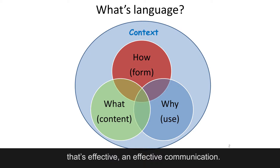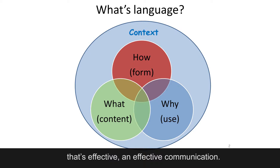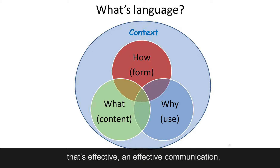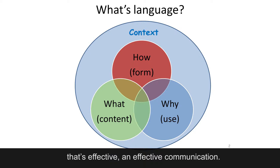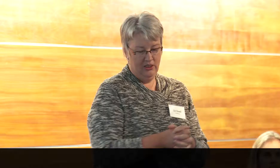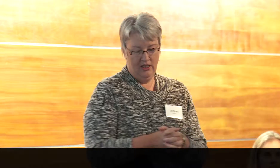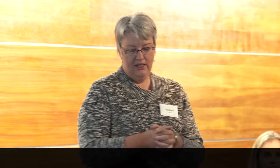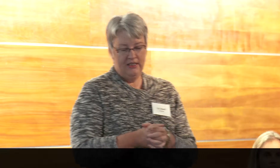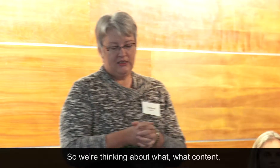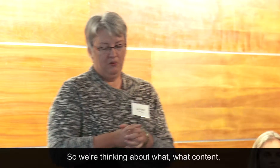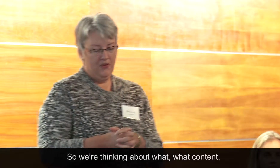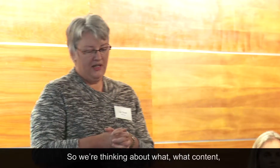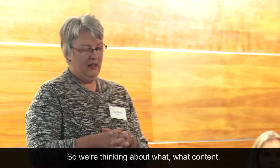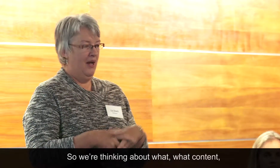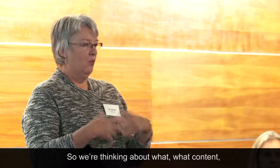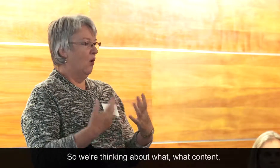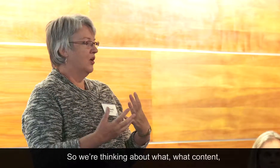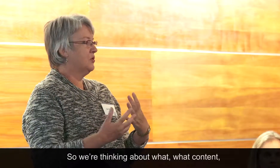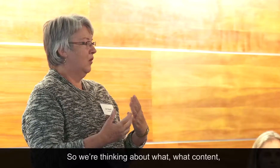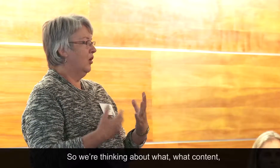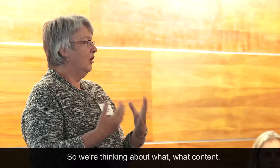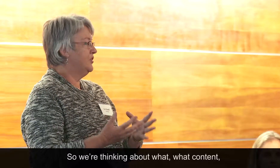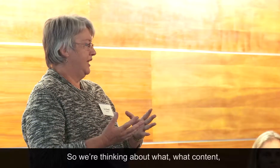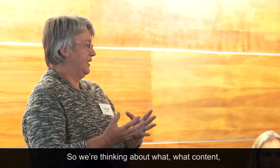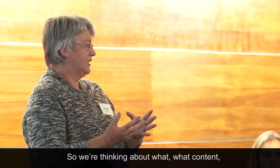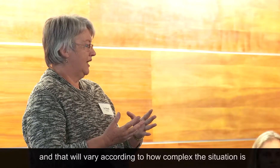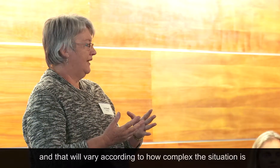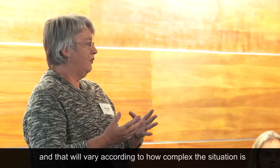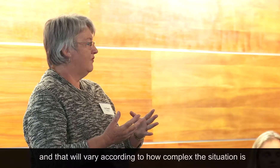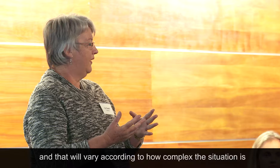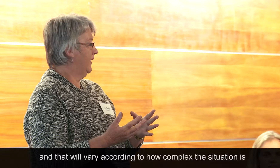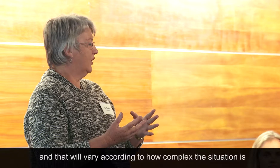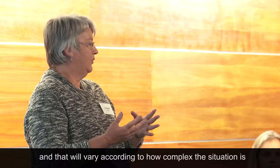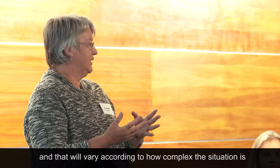communication. So we’re thinking about what, what content, and that will vary according